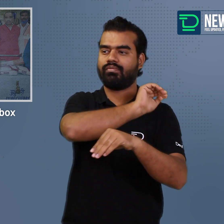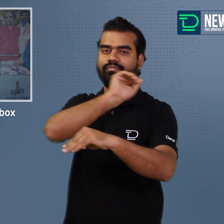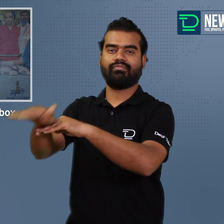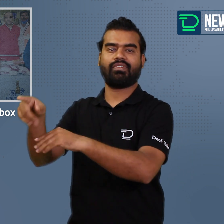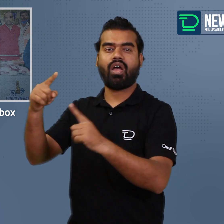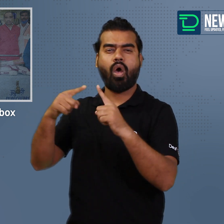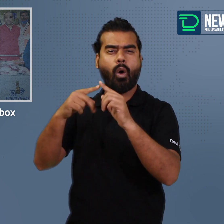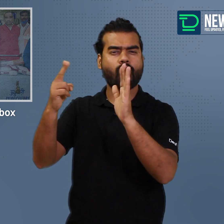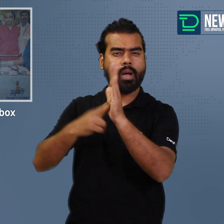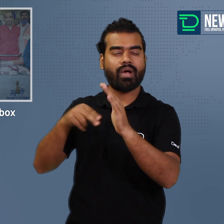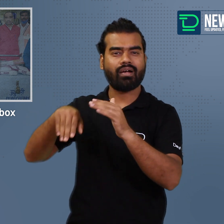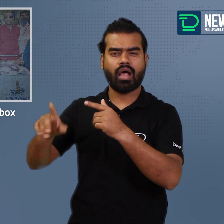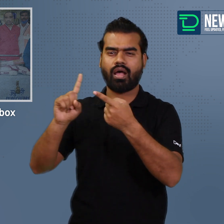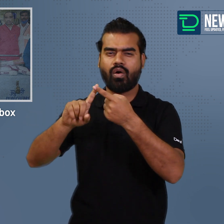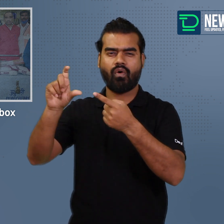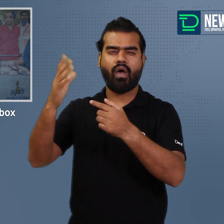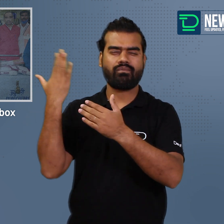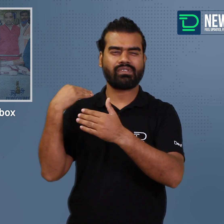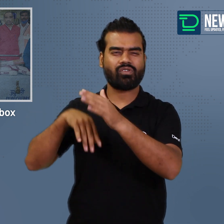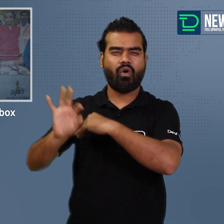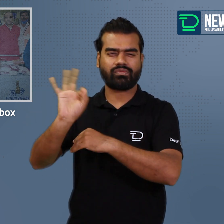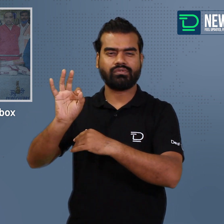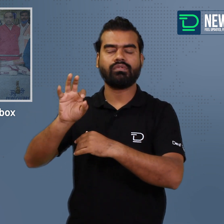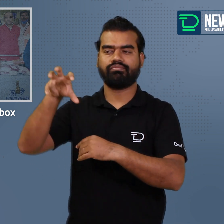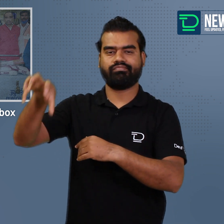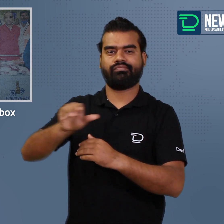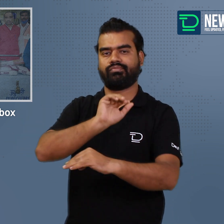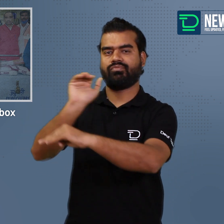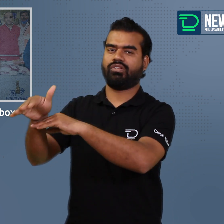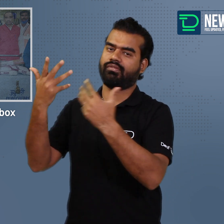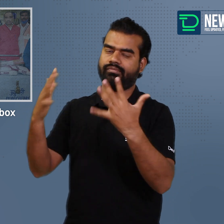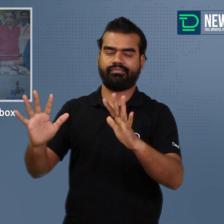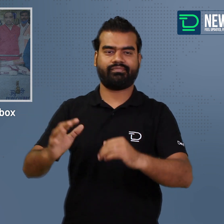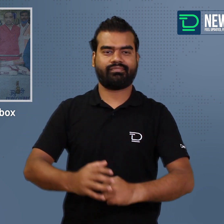Ballot boxes for Tamil Nadu were handed over to Assistant Returning Officers State.